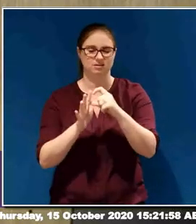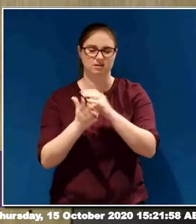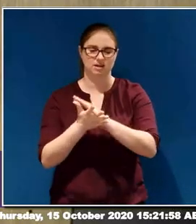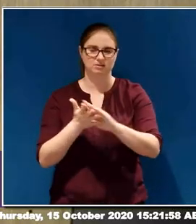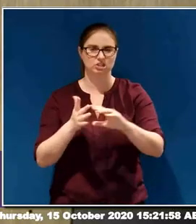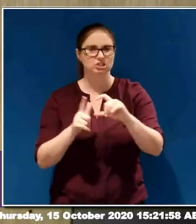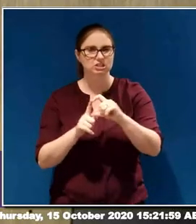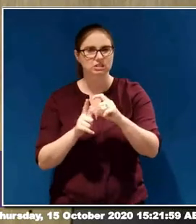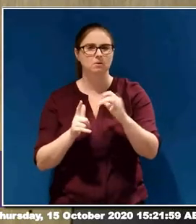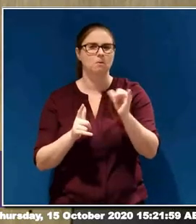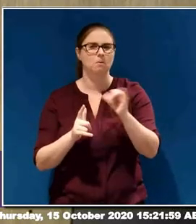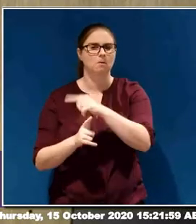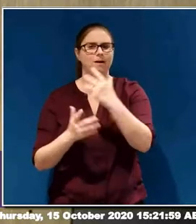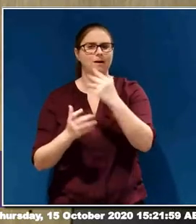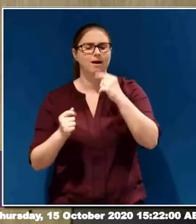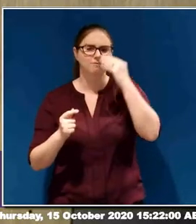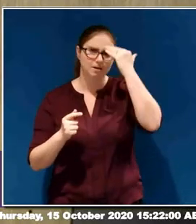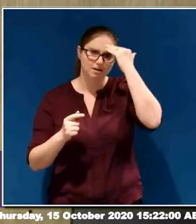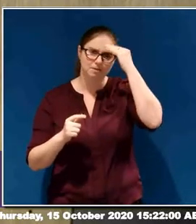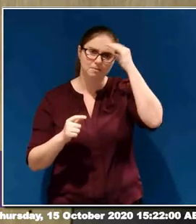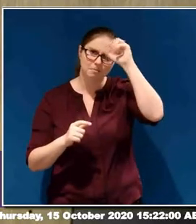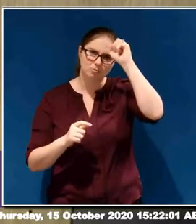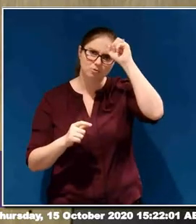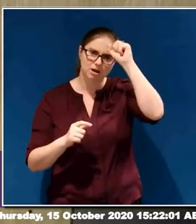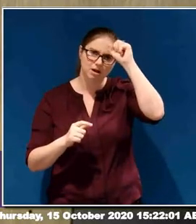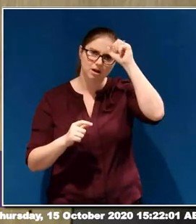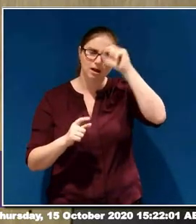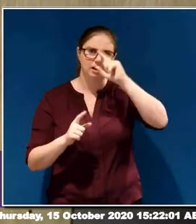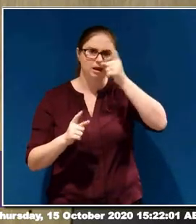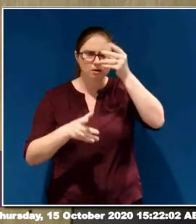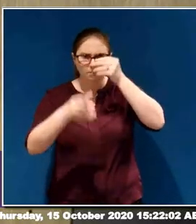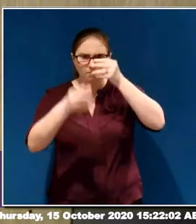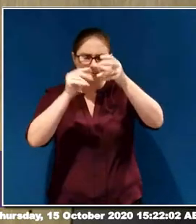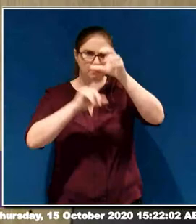doesn't pick up on all the instructions and therefore doesn't know what to do.